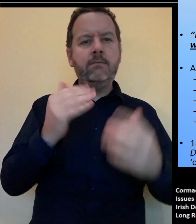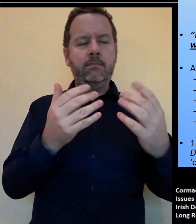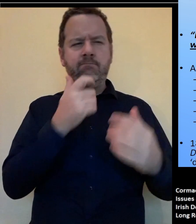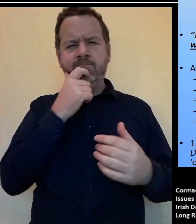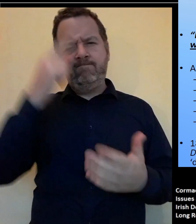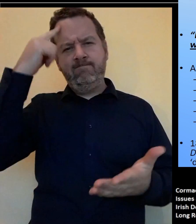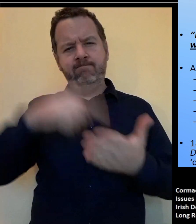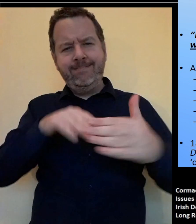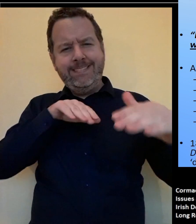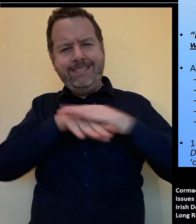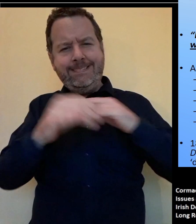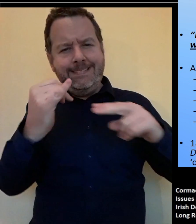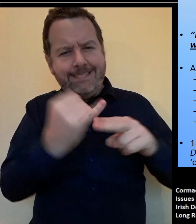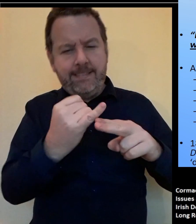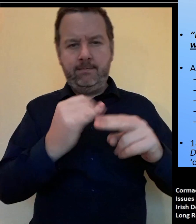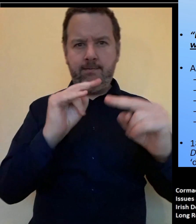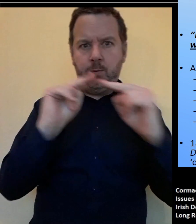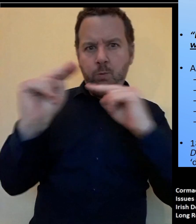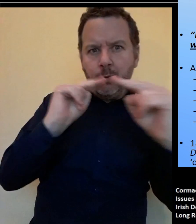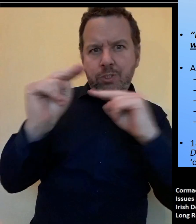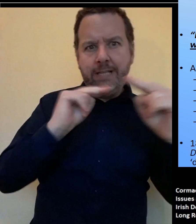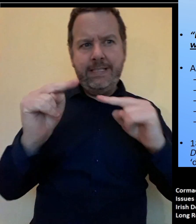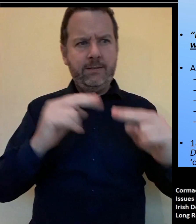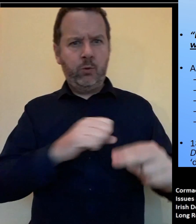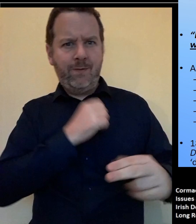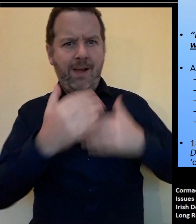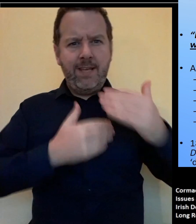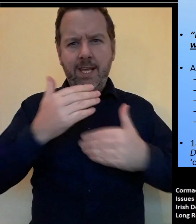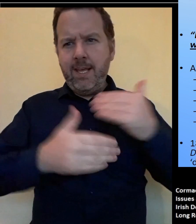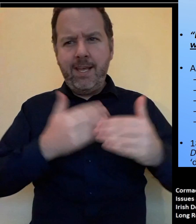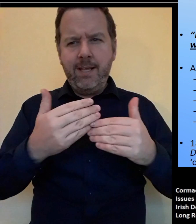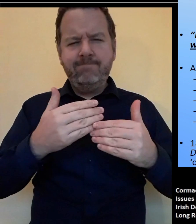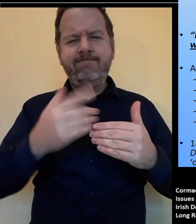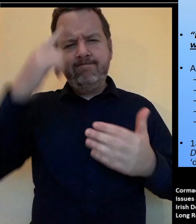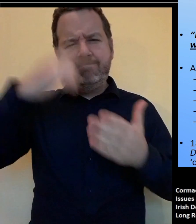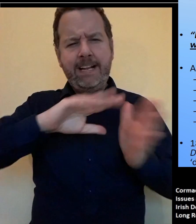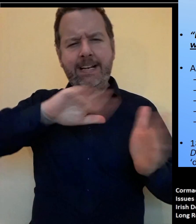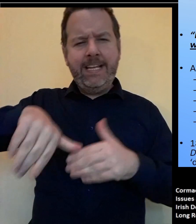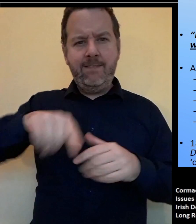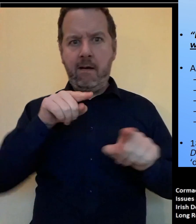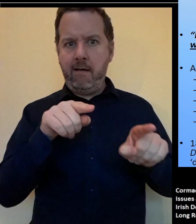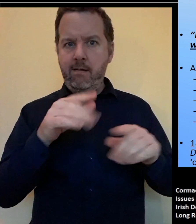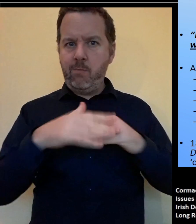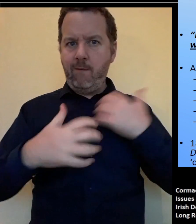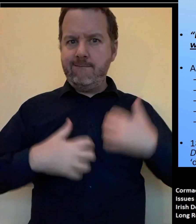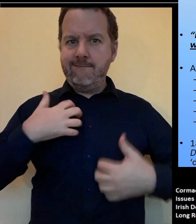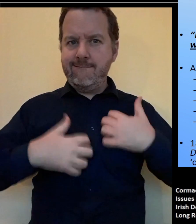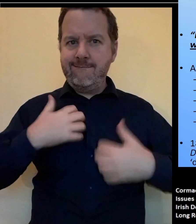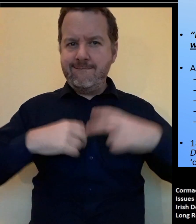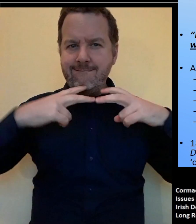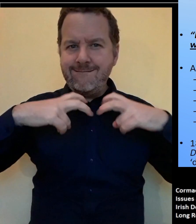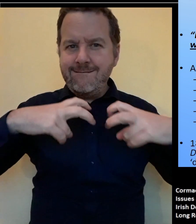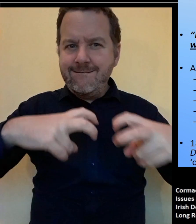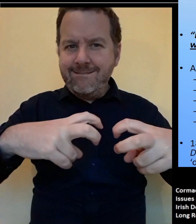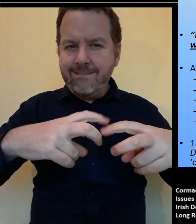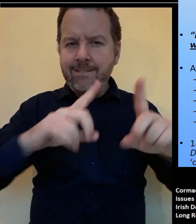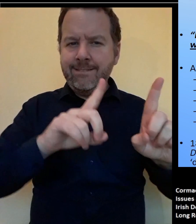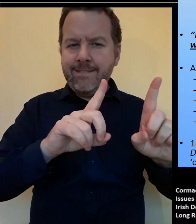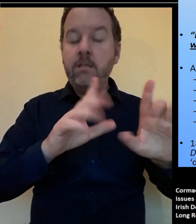in entering, negotiating, surviving within, and leaving the workhouse.